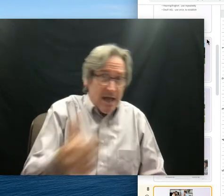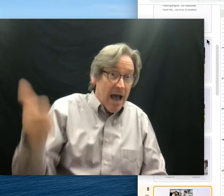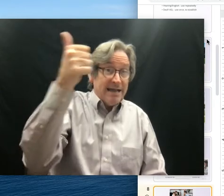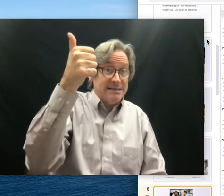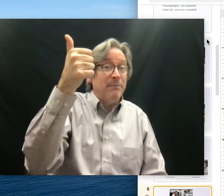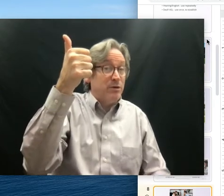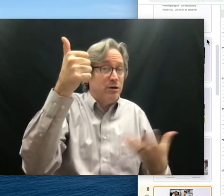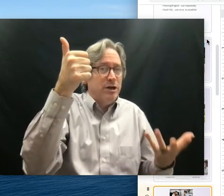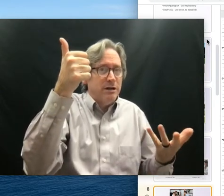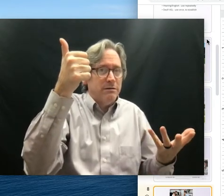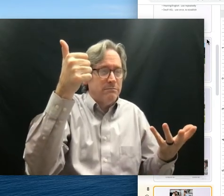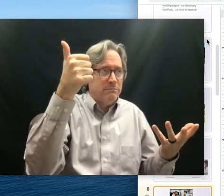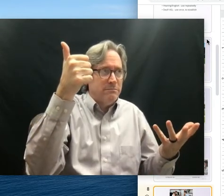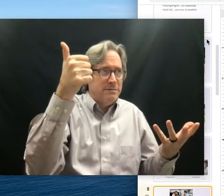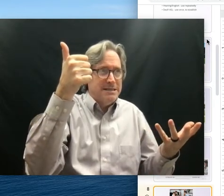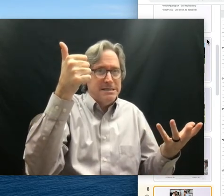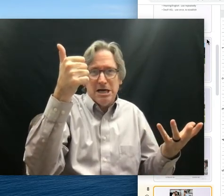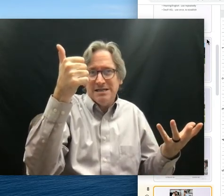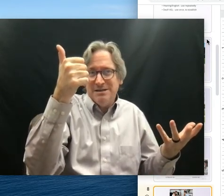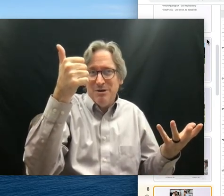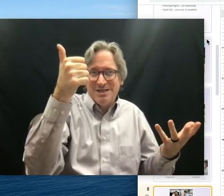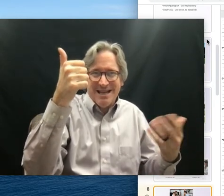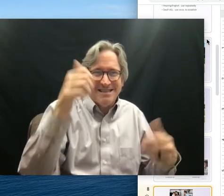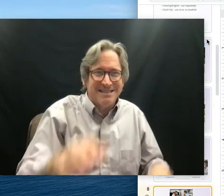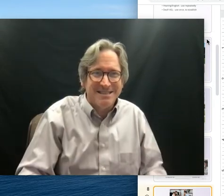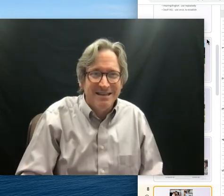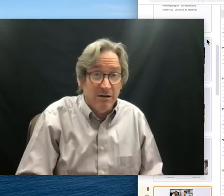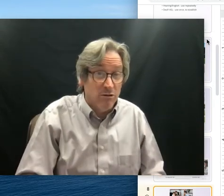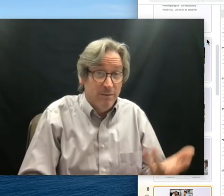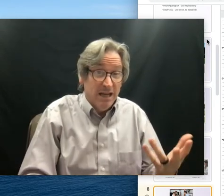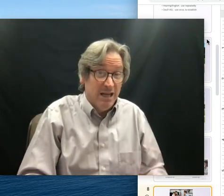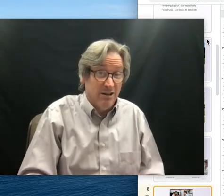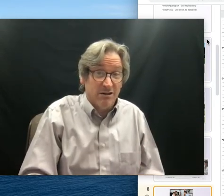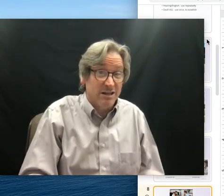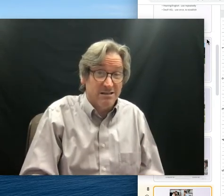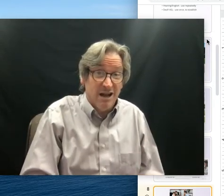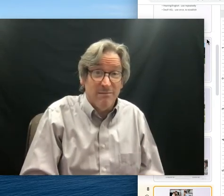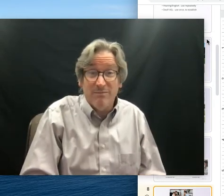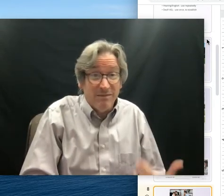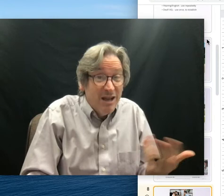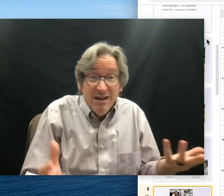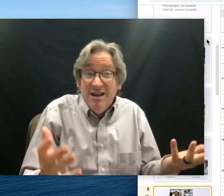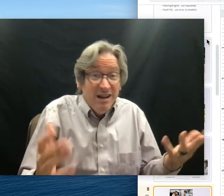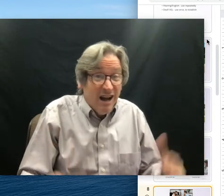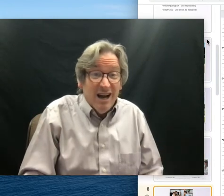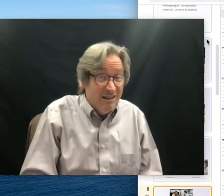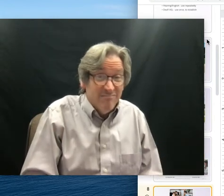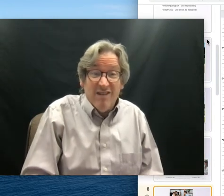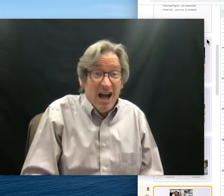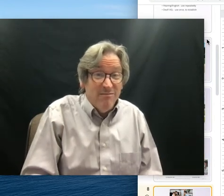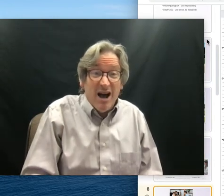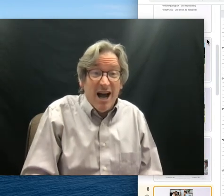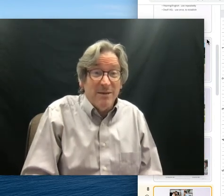highest up you're gonna discuss in most cases or me either because i'm i'm i am